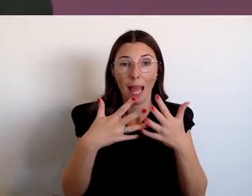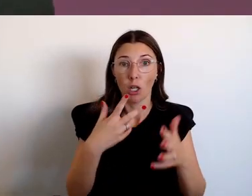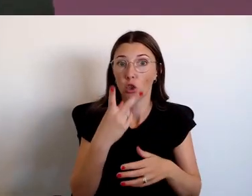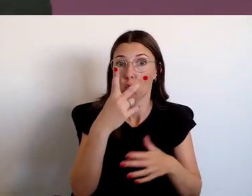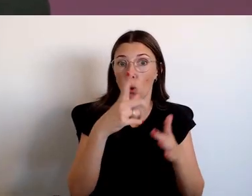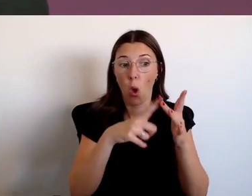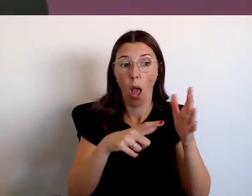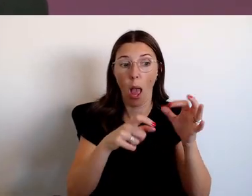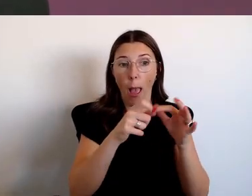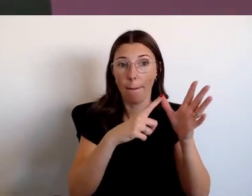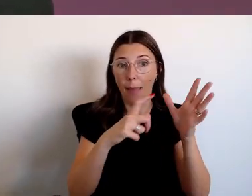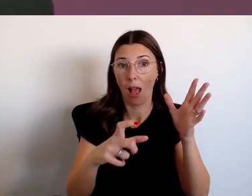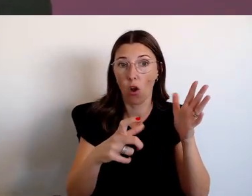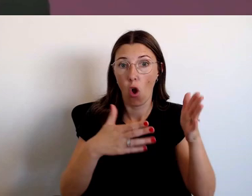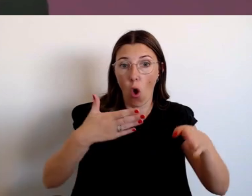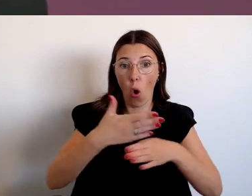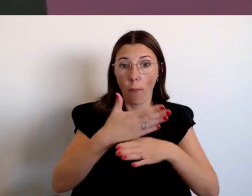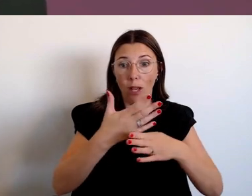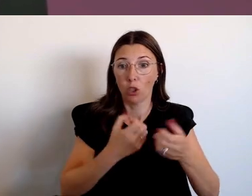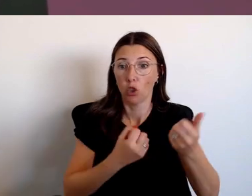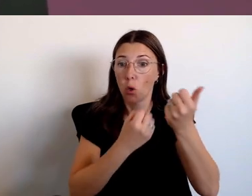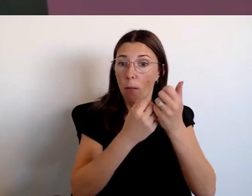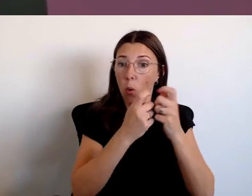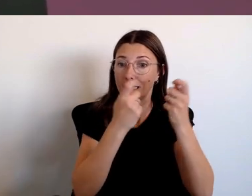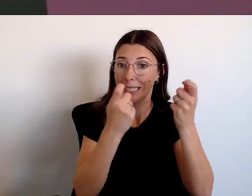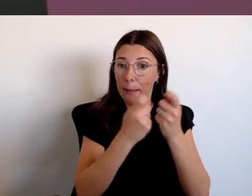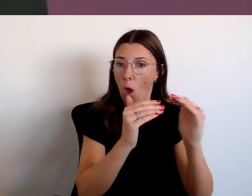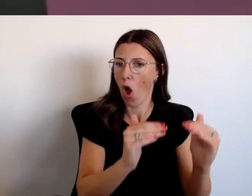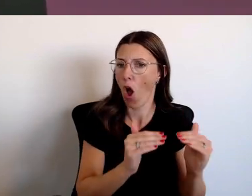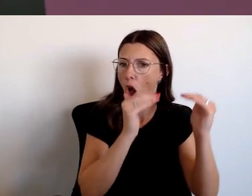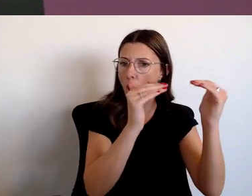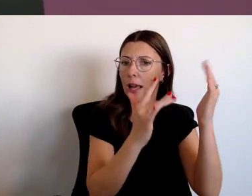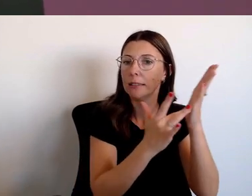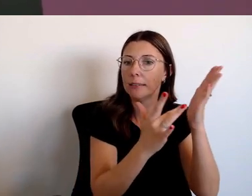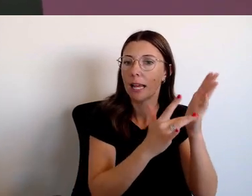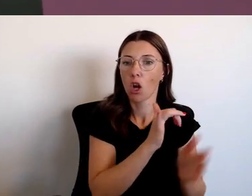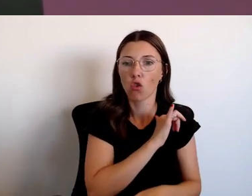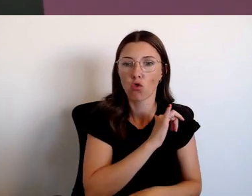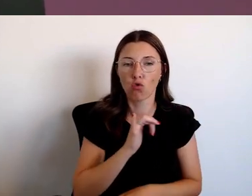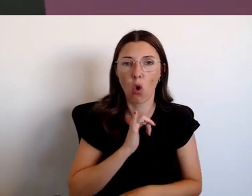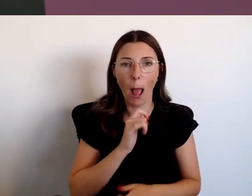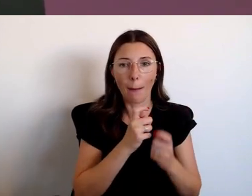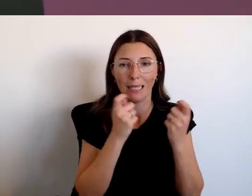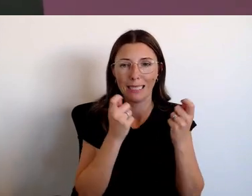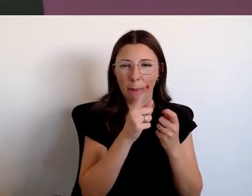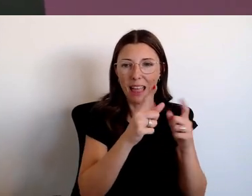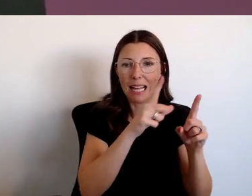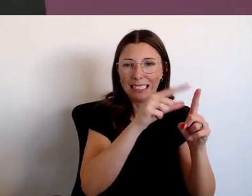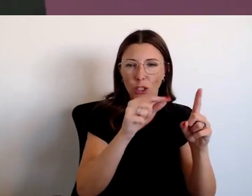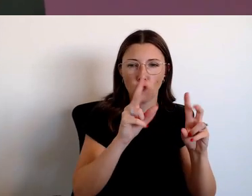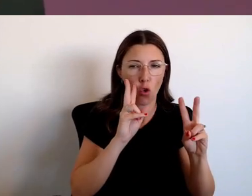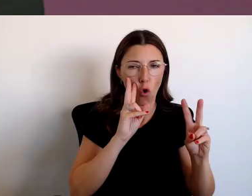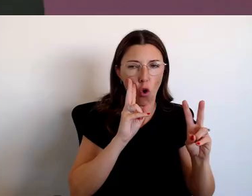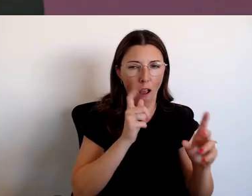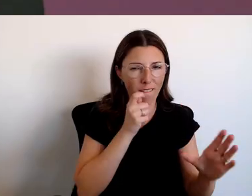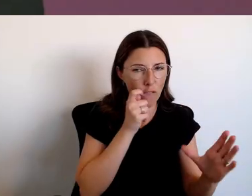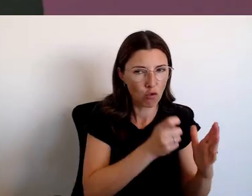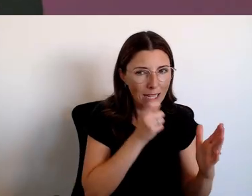IBAC's Operational Support Teams, the High Tech Crime Team, which conducts digital forensics, and the Electronic